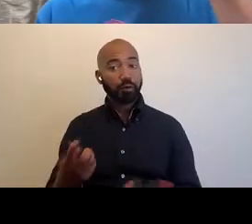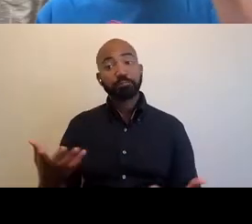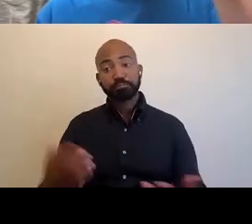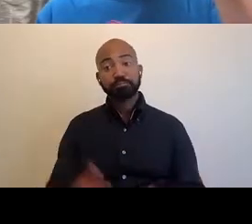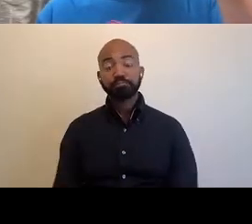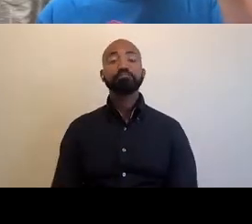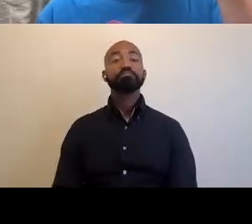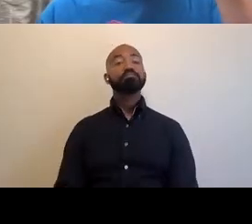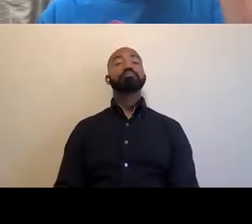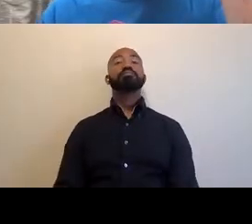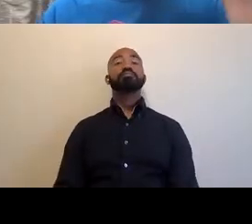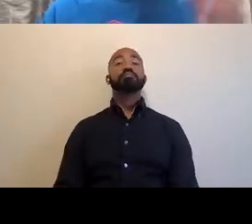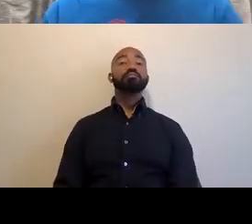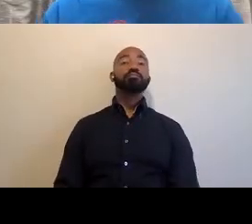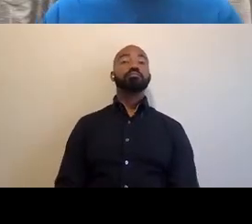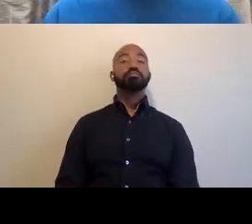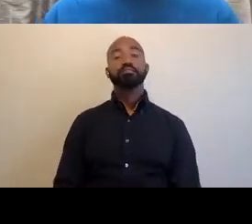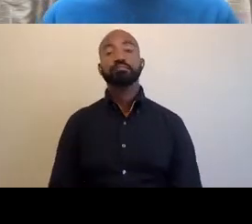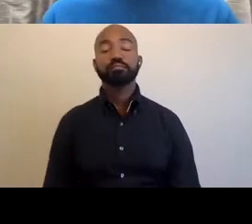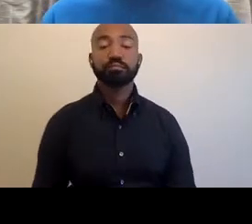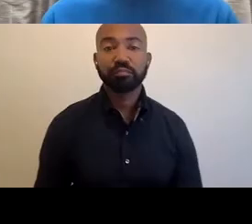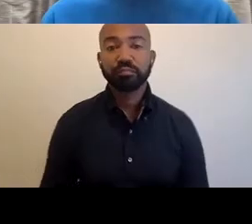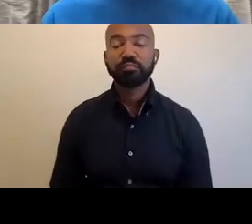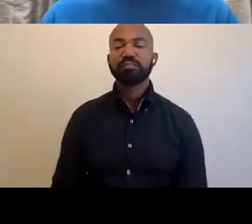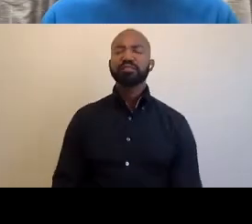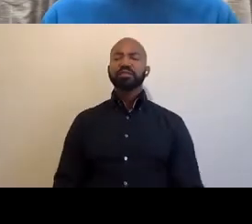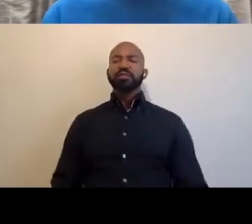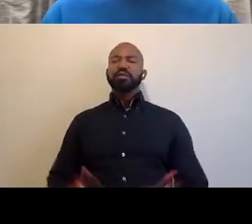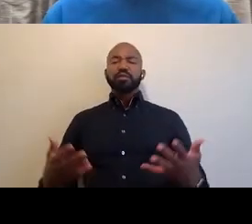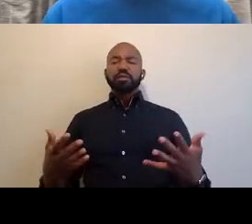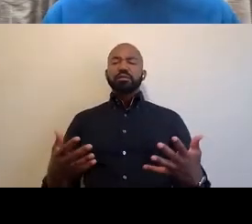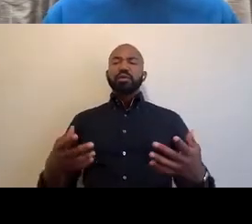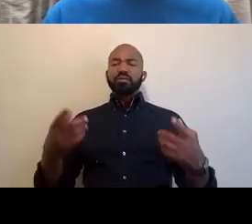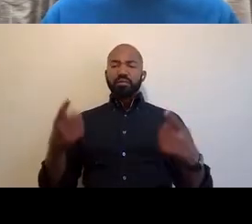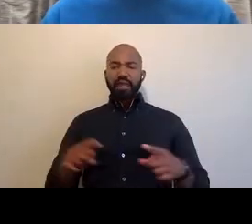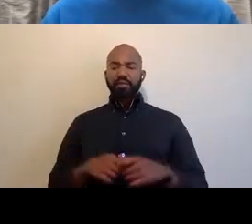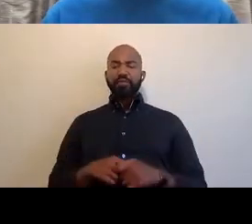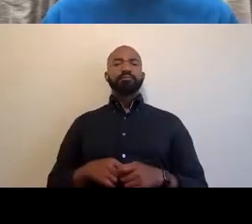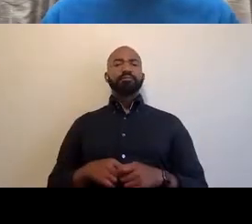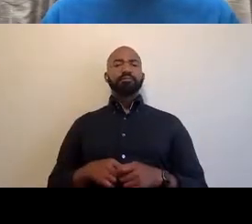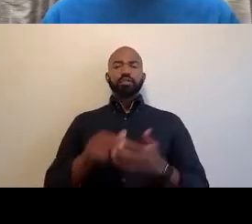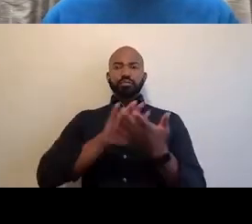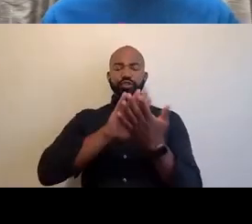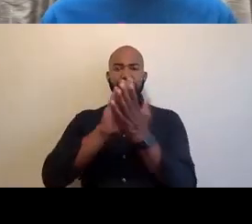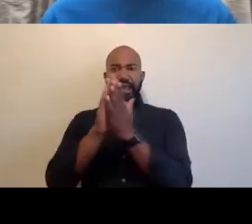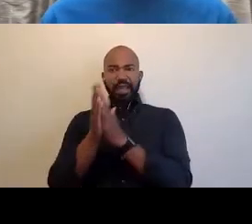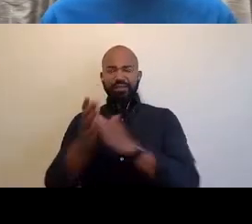So what happens if things change? You wanna go slower, or you wanna stop, or you wanna go faster?